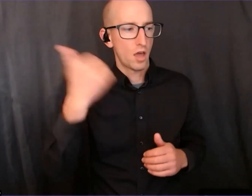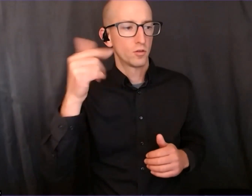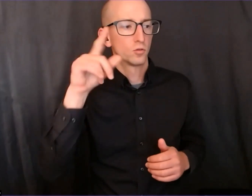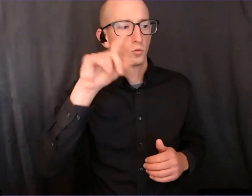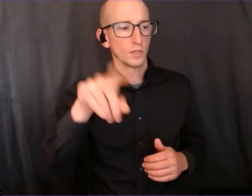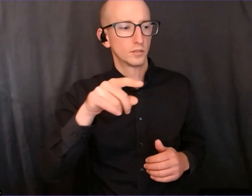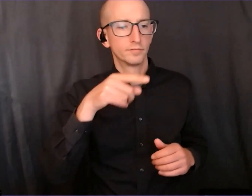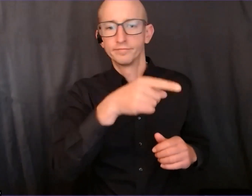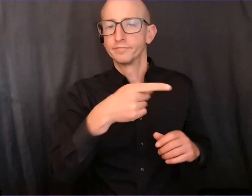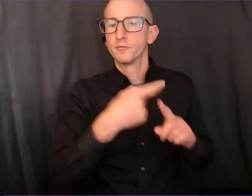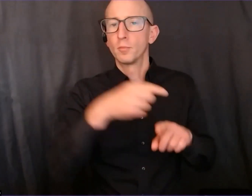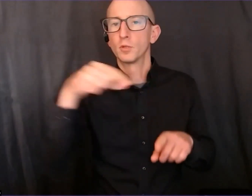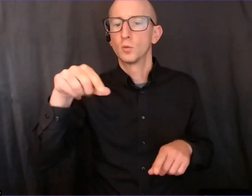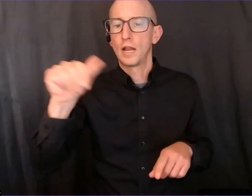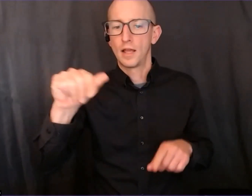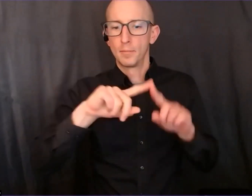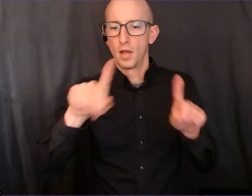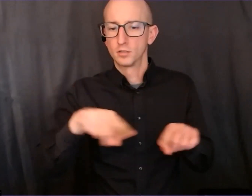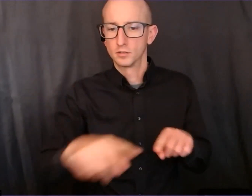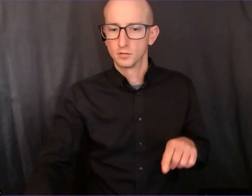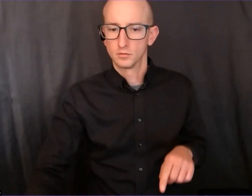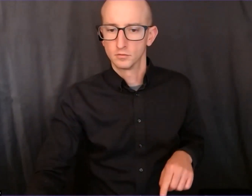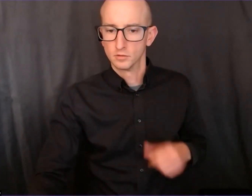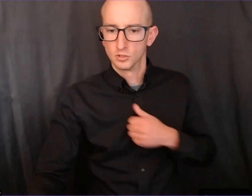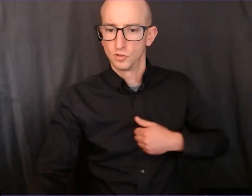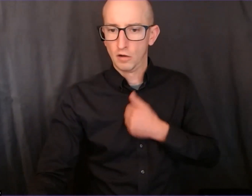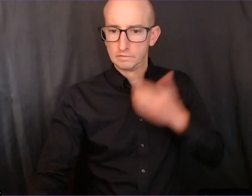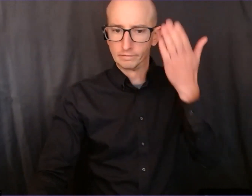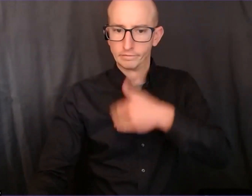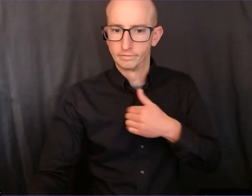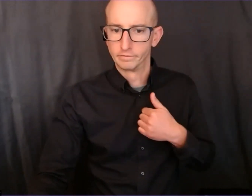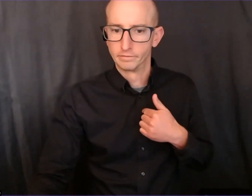request for information last spring, which was very informative to us in helping us think about